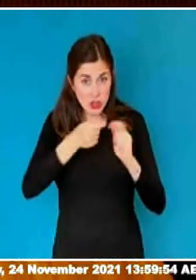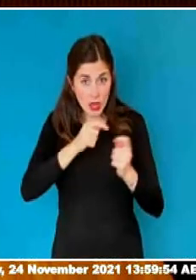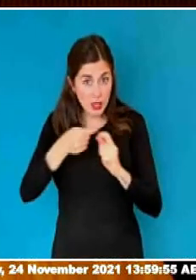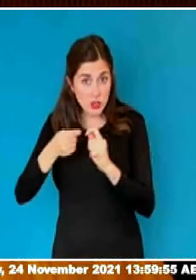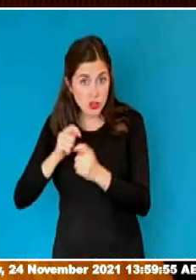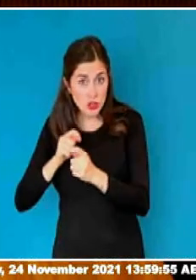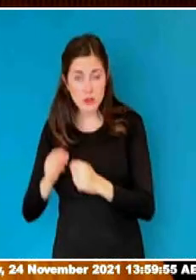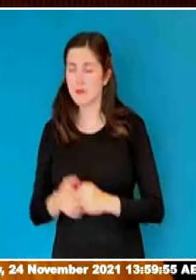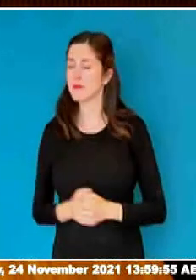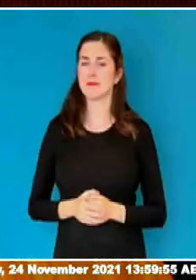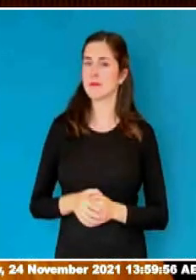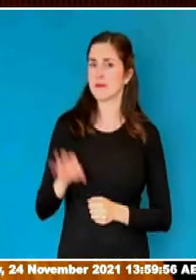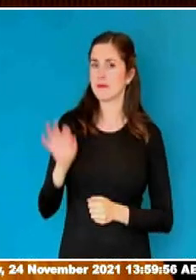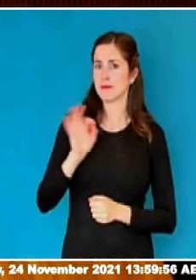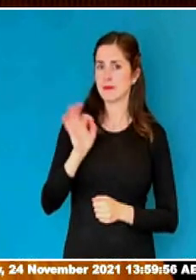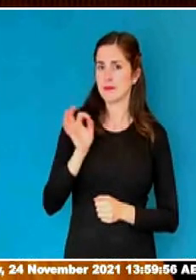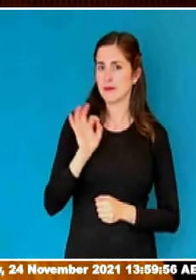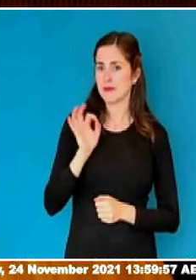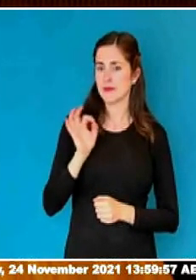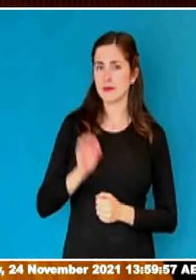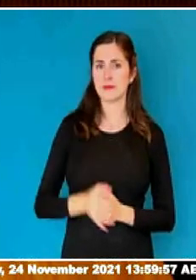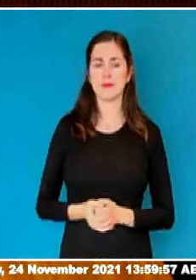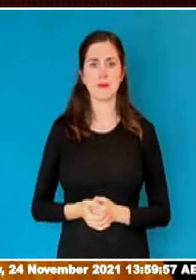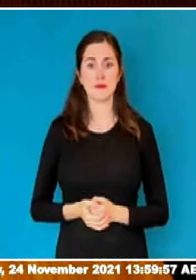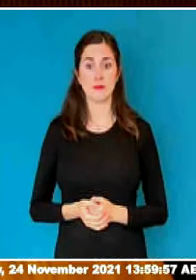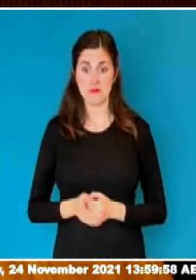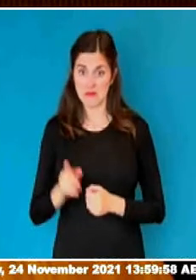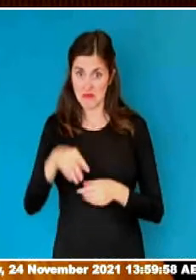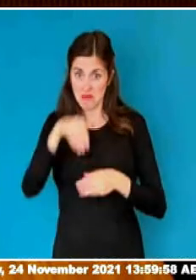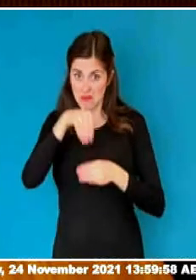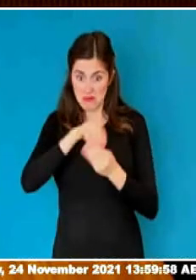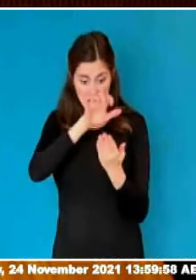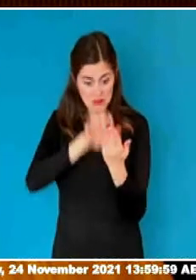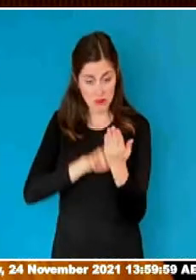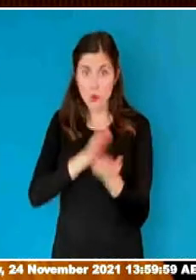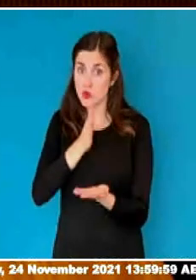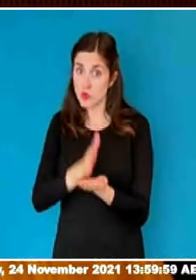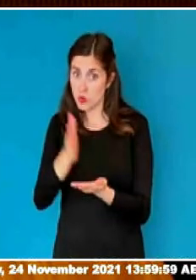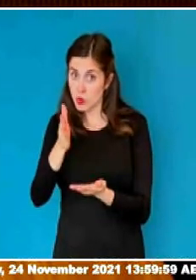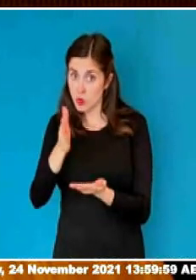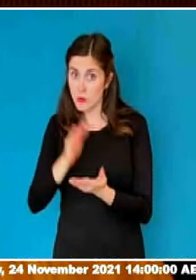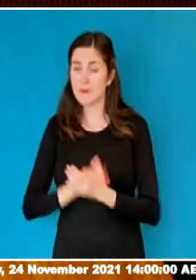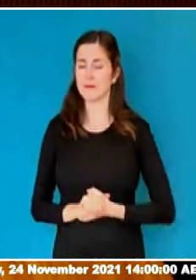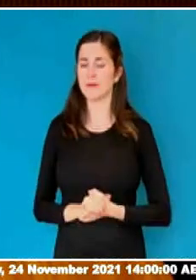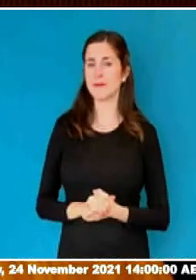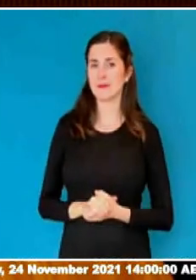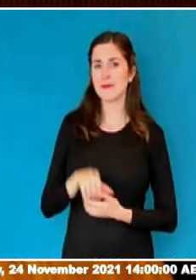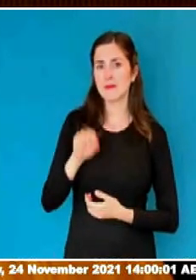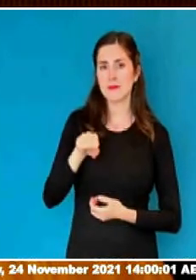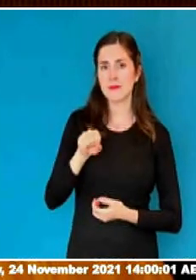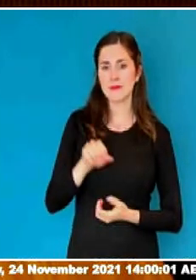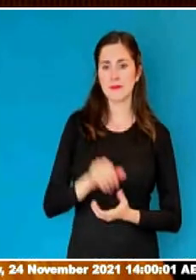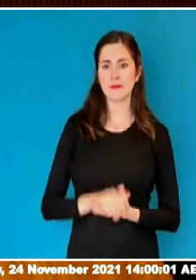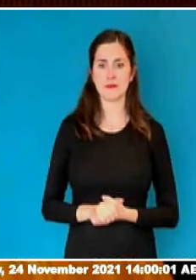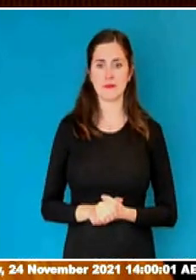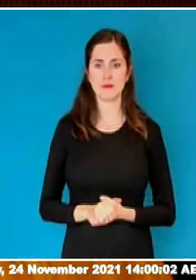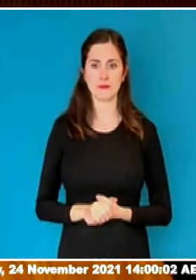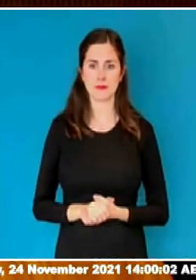No, there are not. MS EASTMAN: Are the contents of the statement true and correct? MR RADFORD: Yes, they are. I will come back to you in a moment.